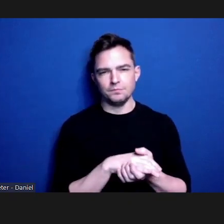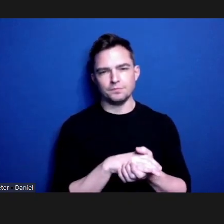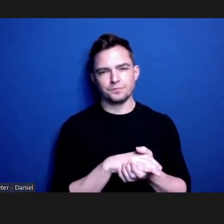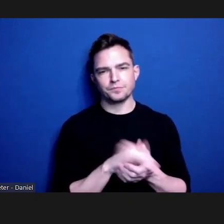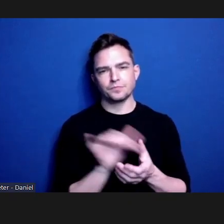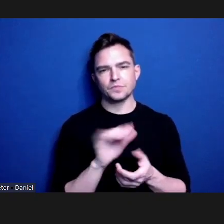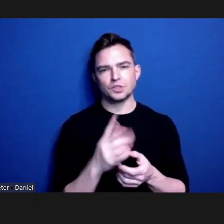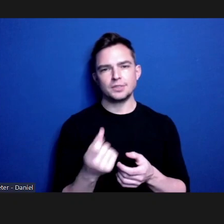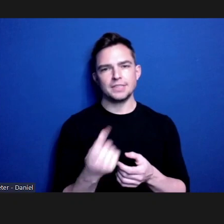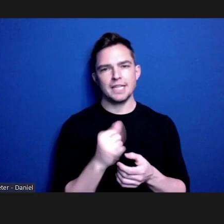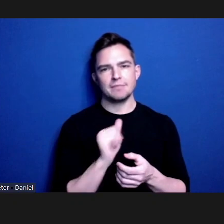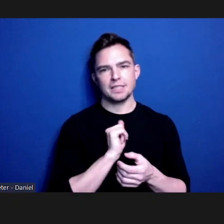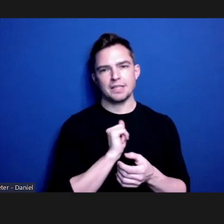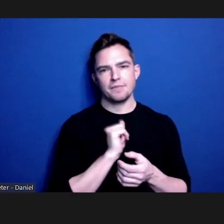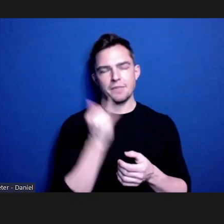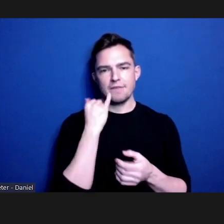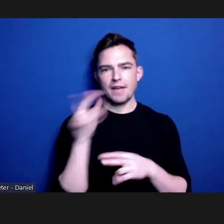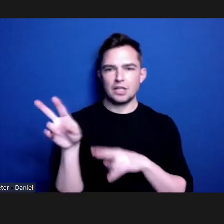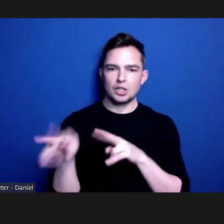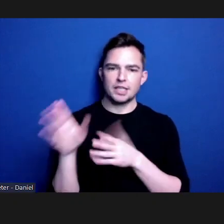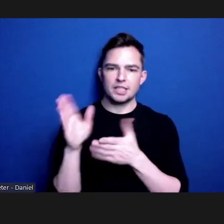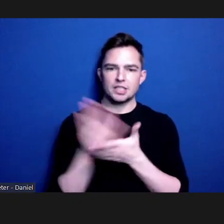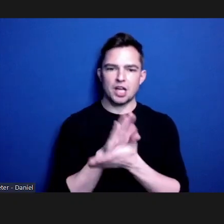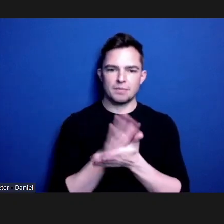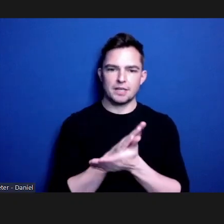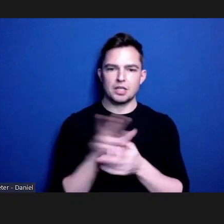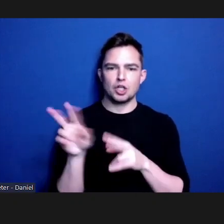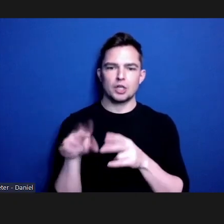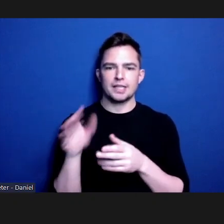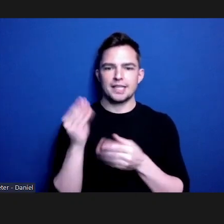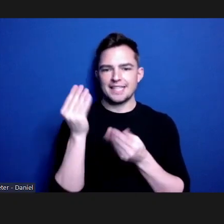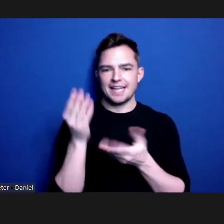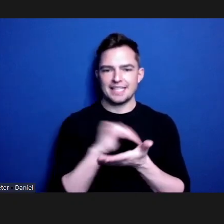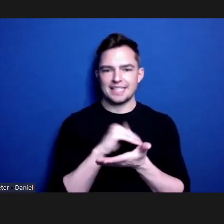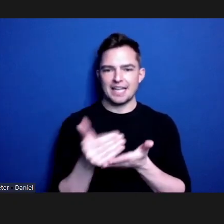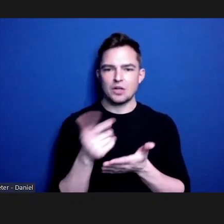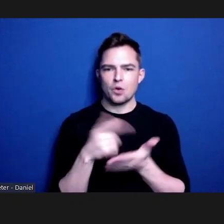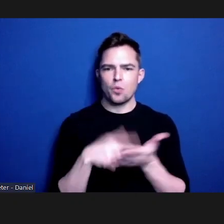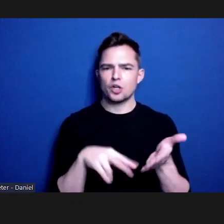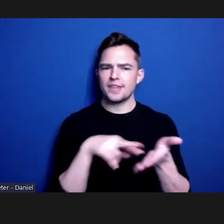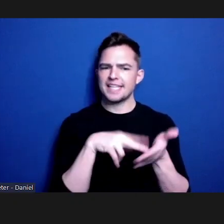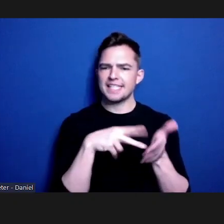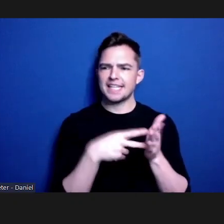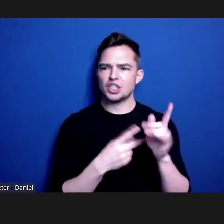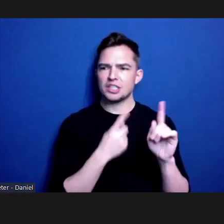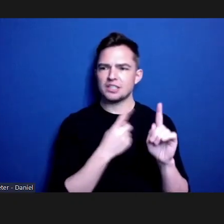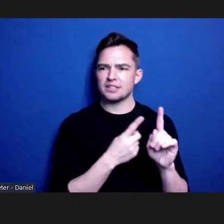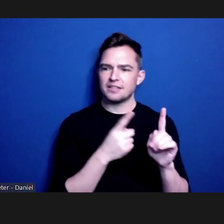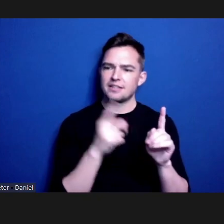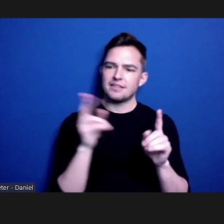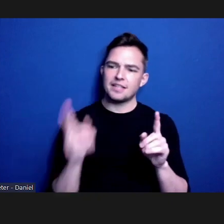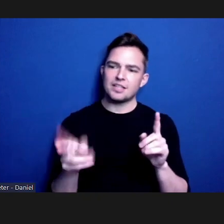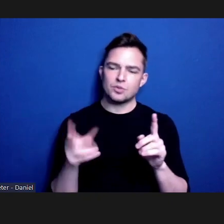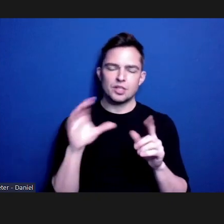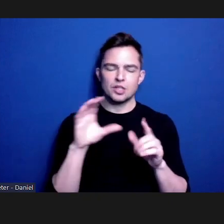I look at a document, when I look at a dataset, you know, what are the tensions, the history,